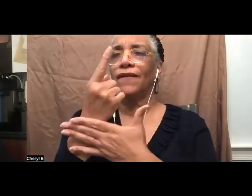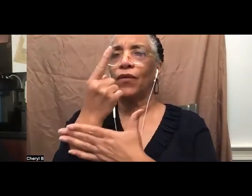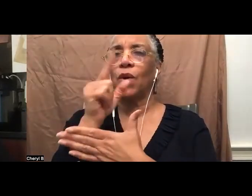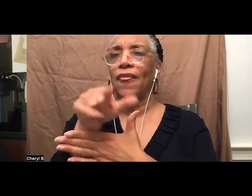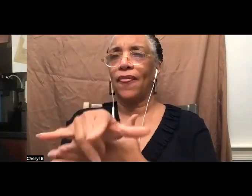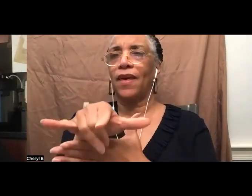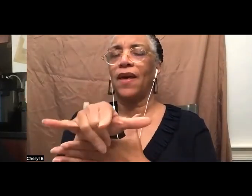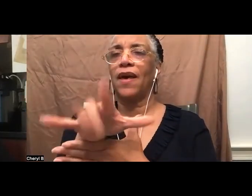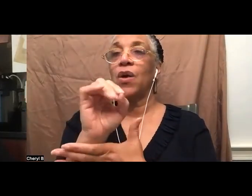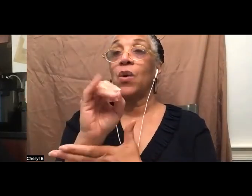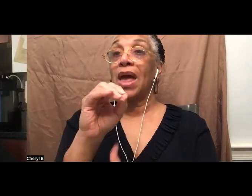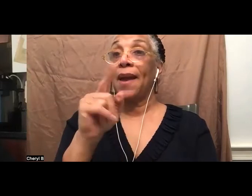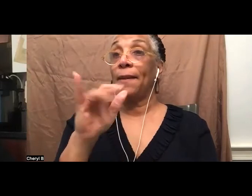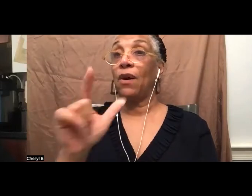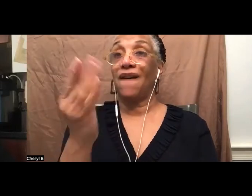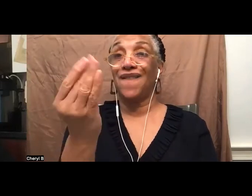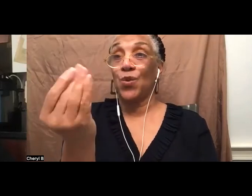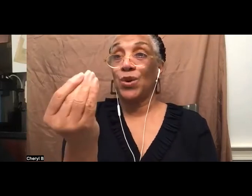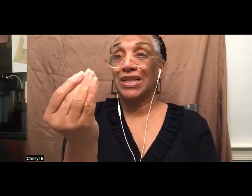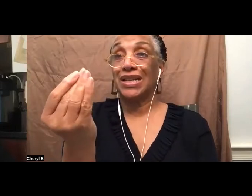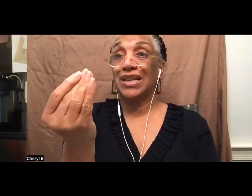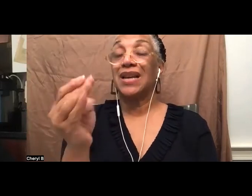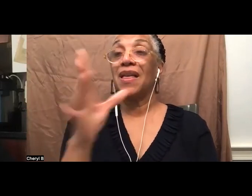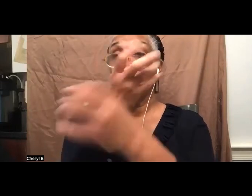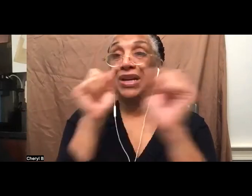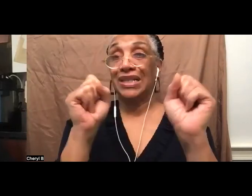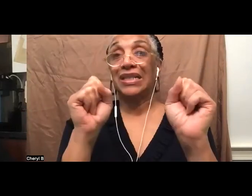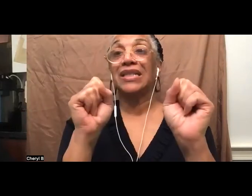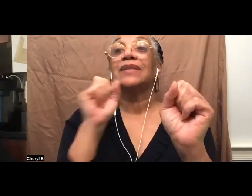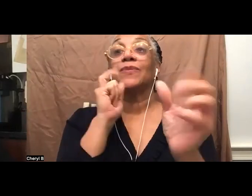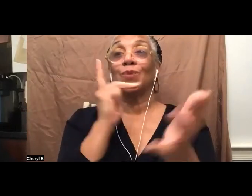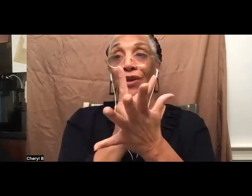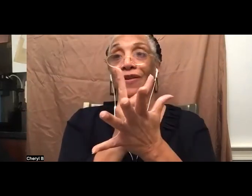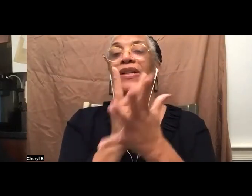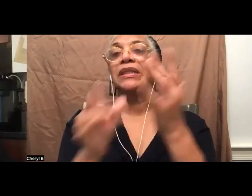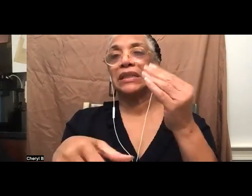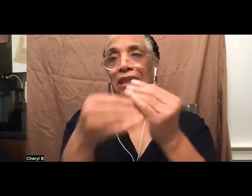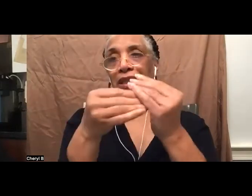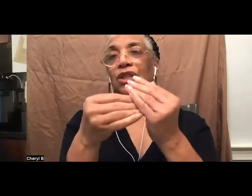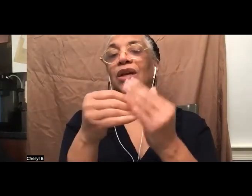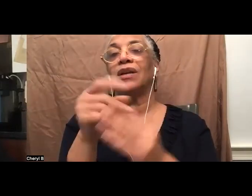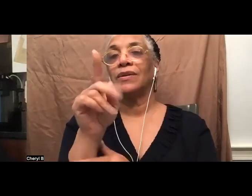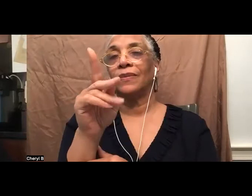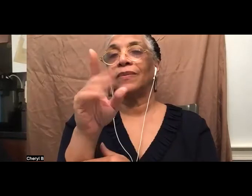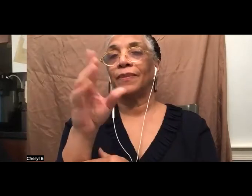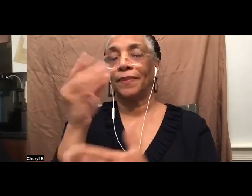Biden approved an additional $800 million in military aid to the Ukraine totaling more than $3 billion.